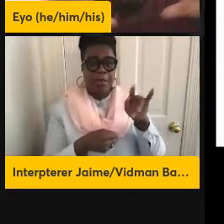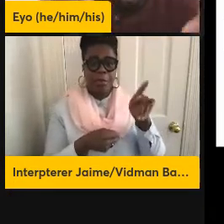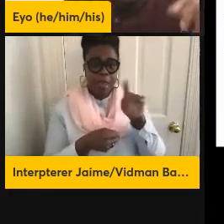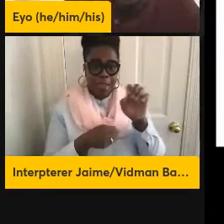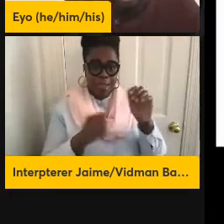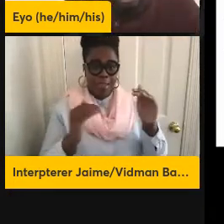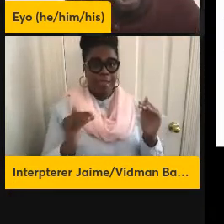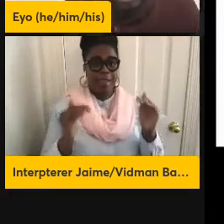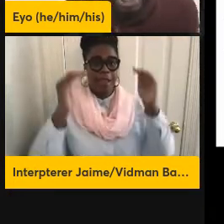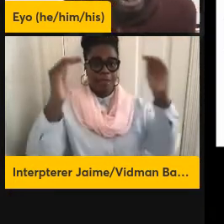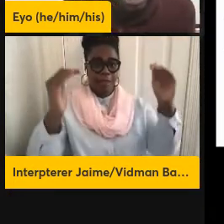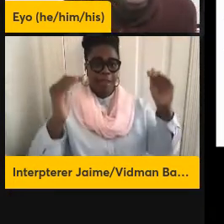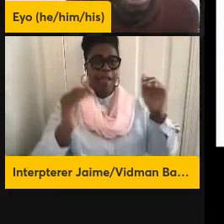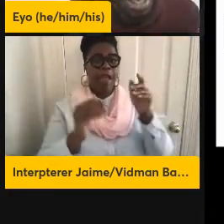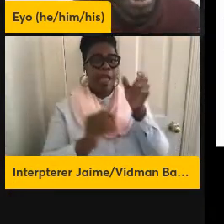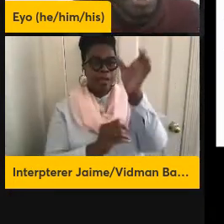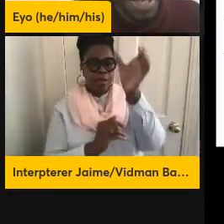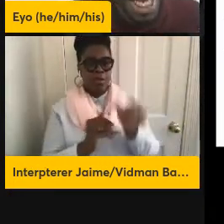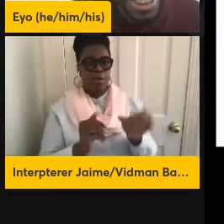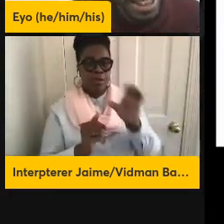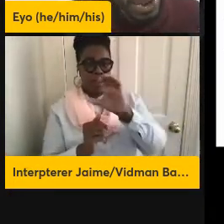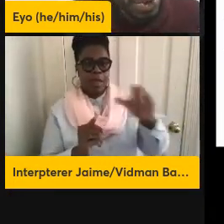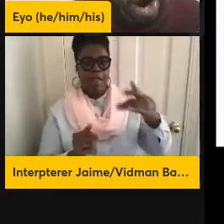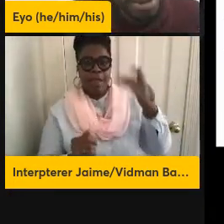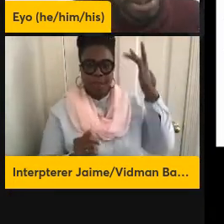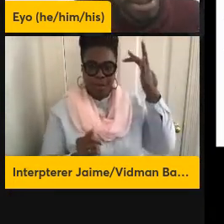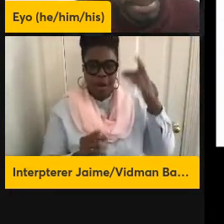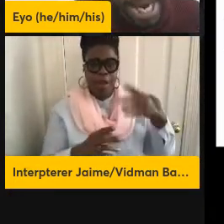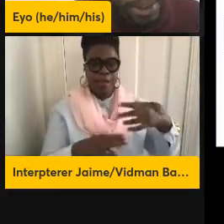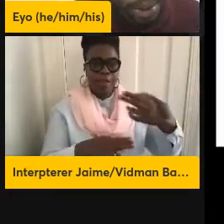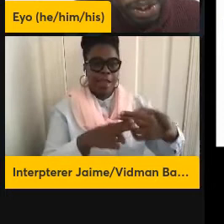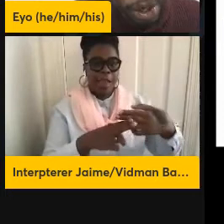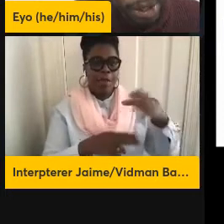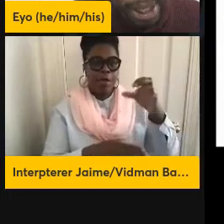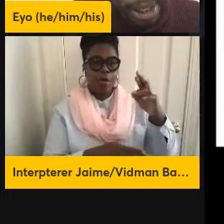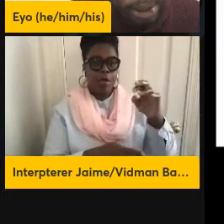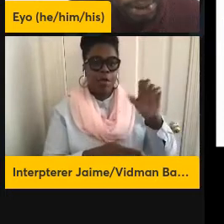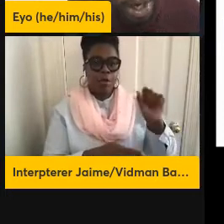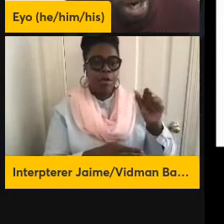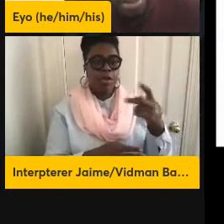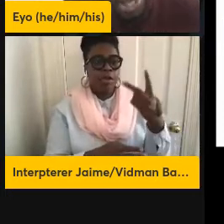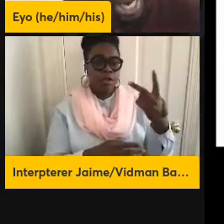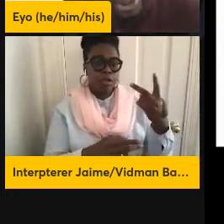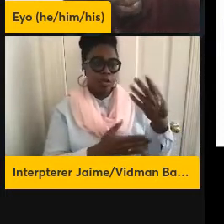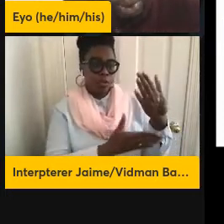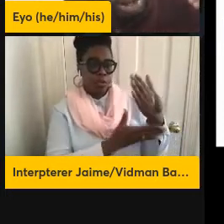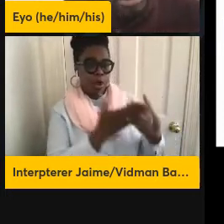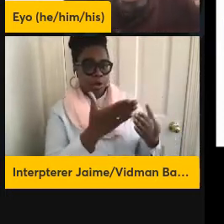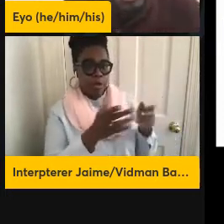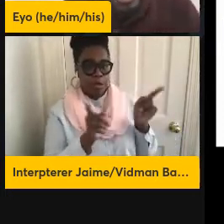cross. And so that's why it's called applause. There are two arms of the maze, what is called an enclosed arm that has walls,